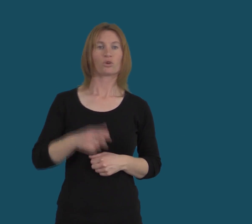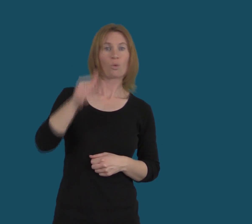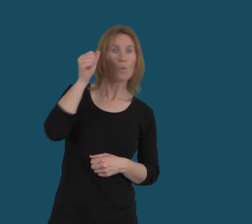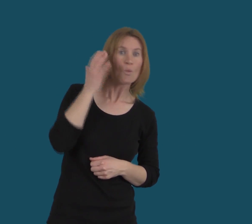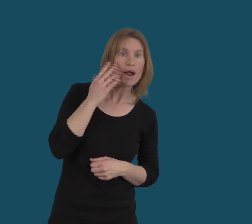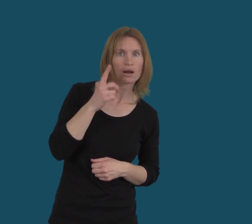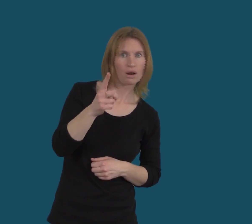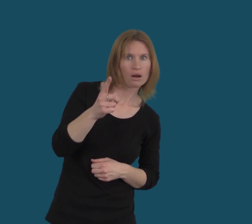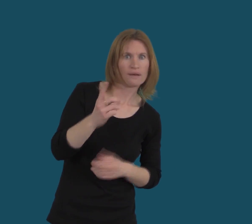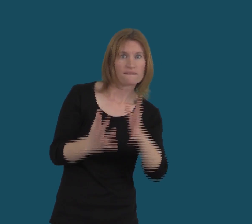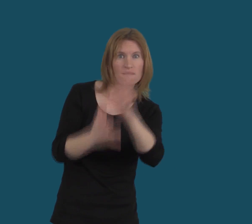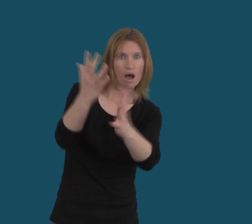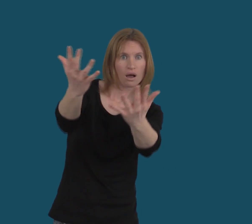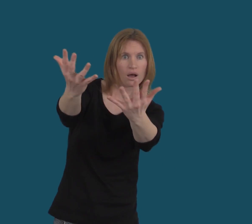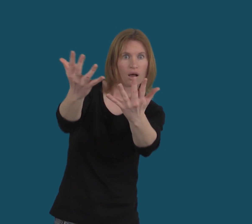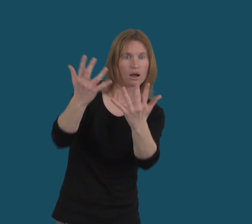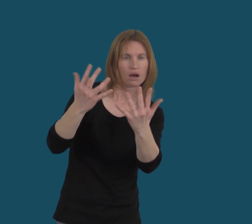When you become aware that the fire front is approaching,